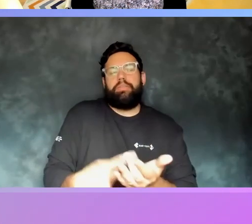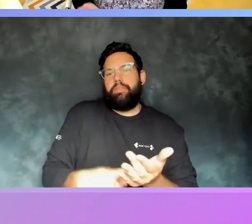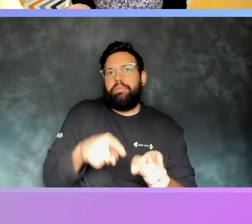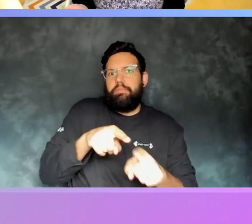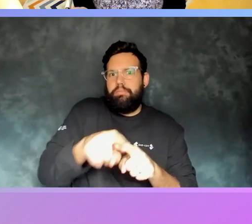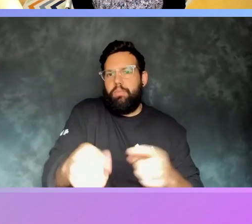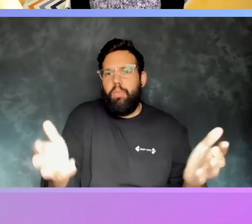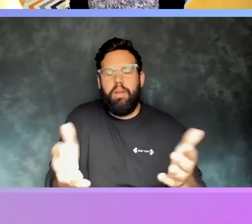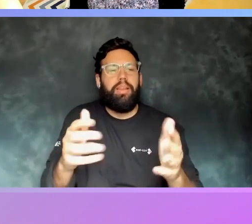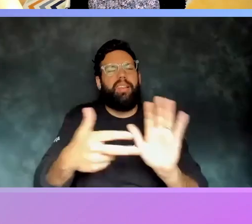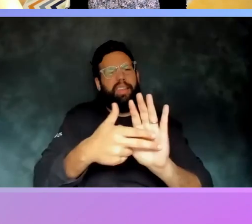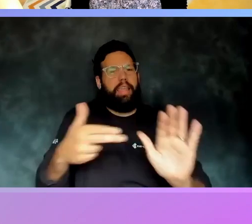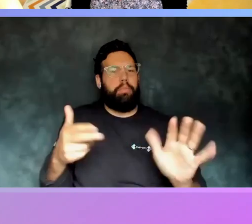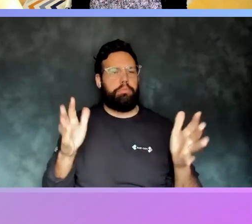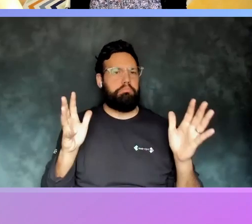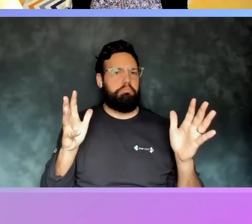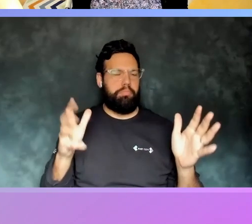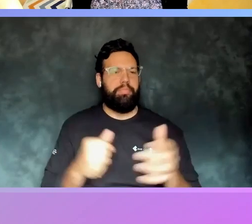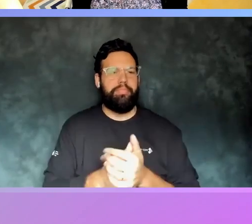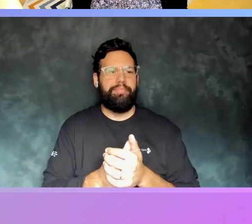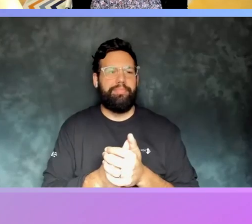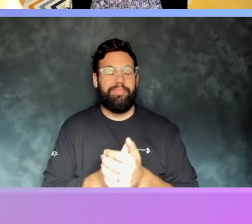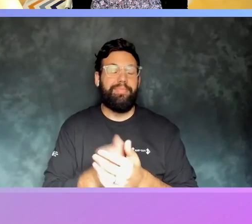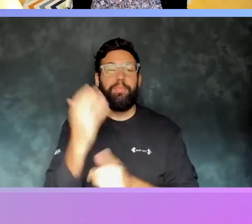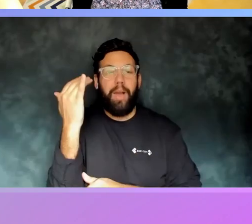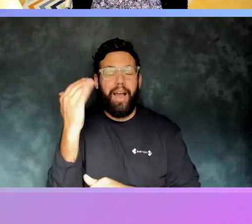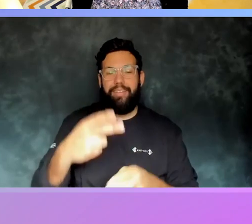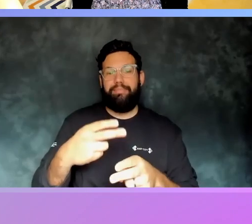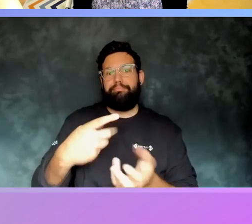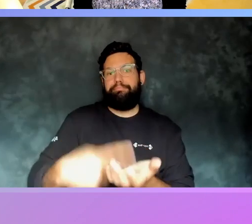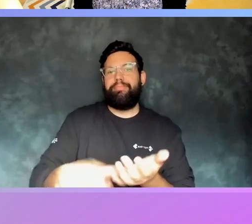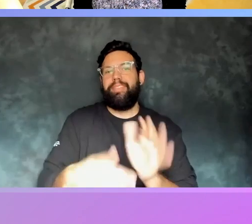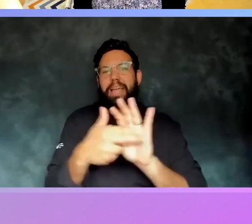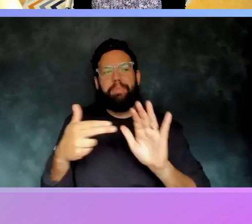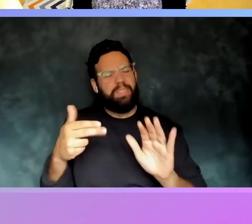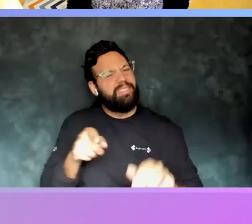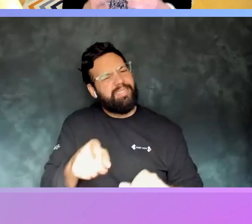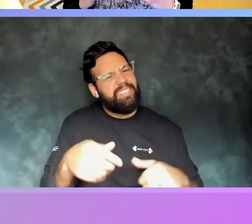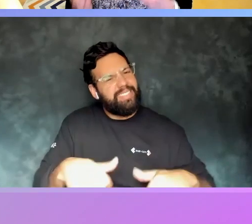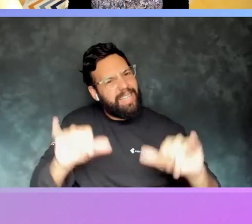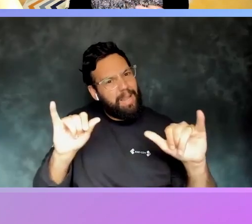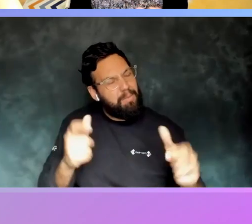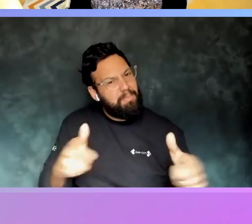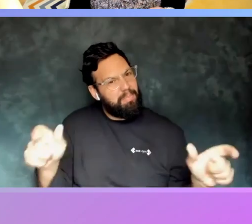annotations do not include heading levels. When I would get designed comps from times I would have that information